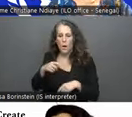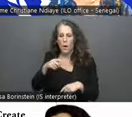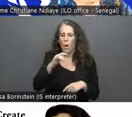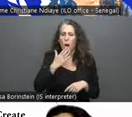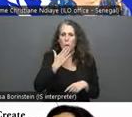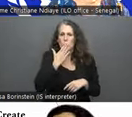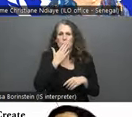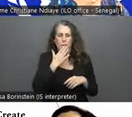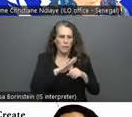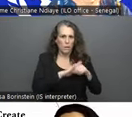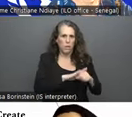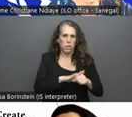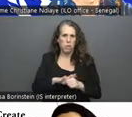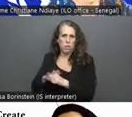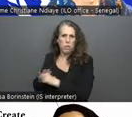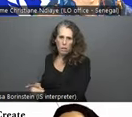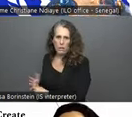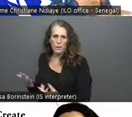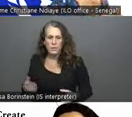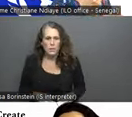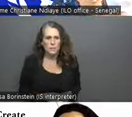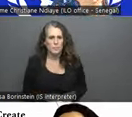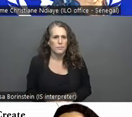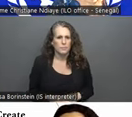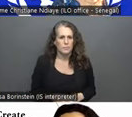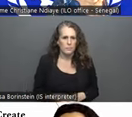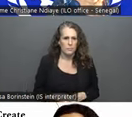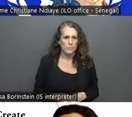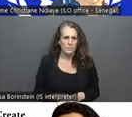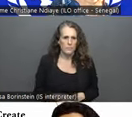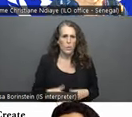which we've just rolled out and that is the launch of our digital marketing Academy for